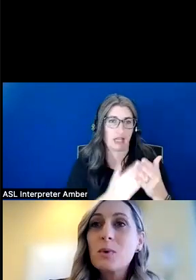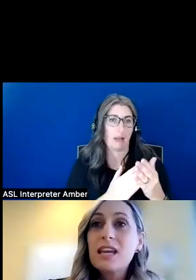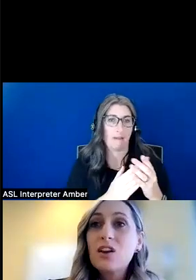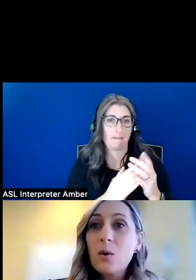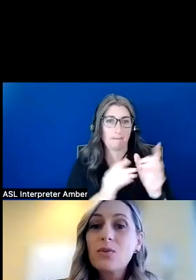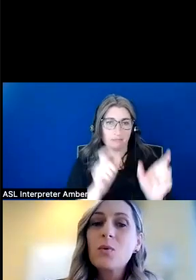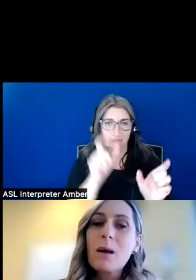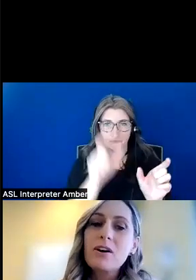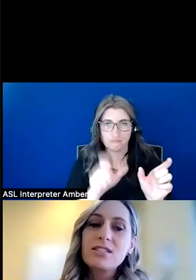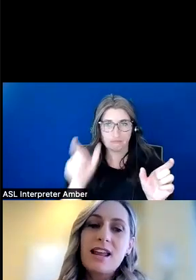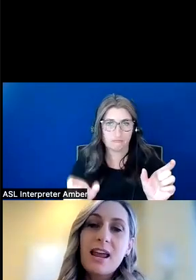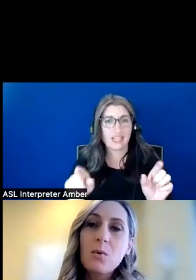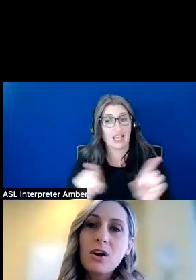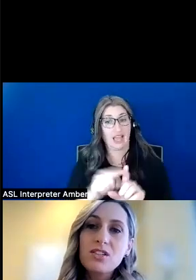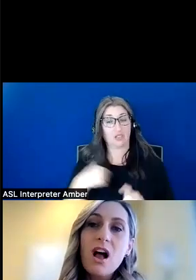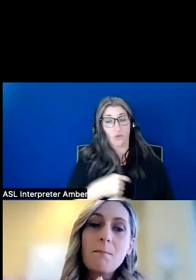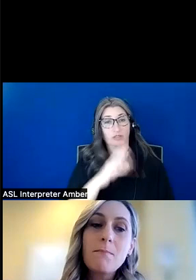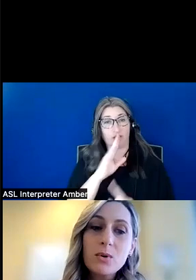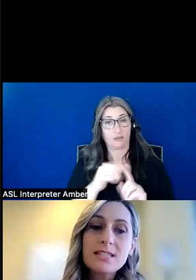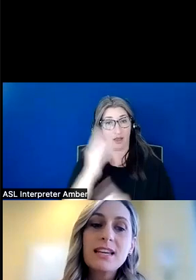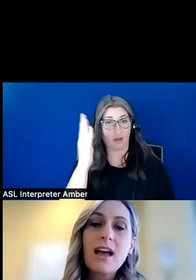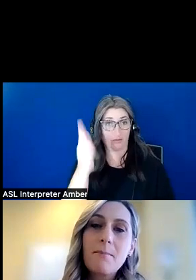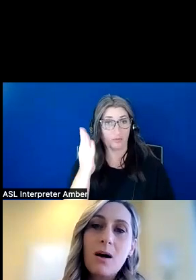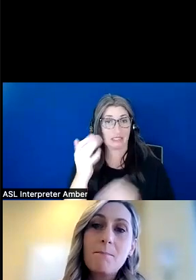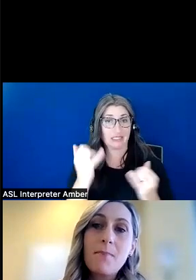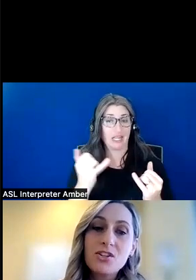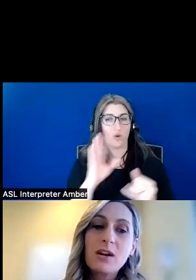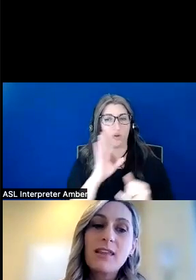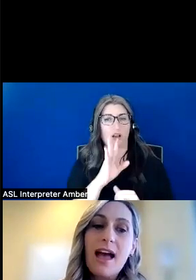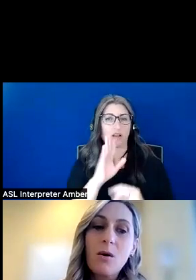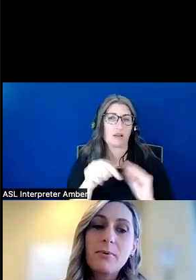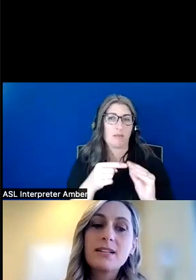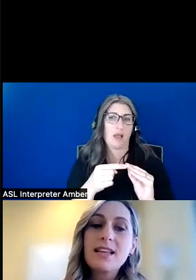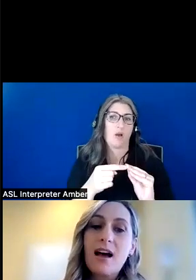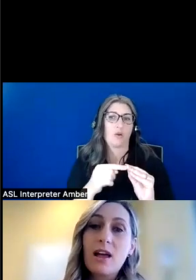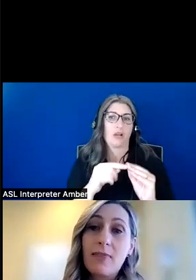As we go through the webinar today, we're going to talk mostly about measuring the outputs